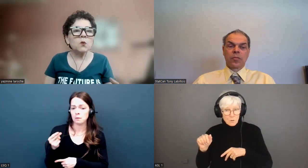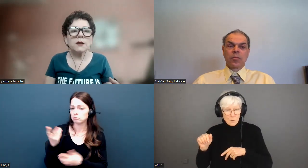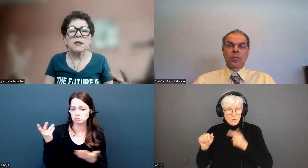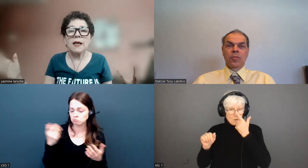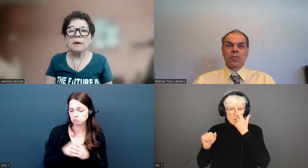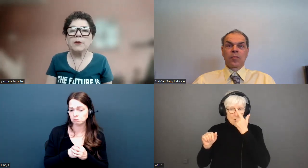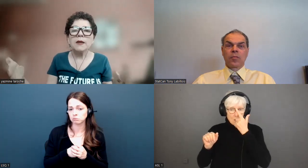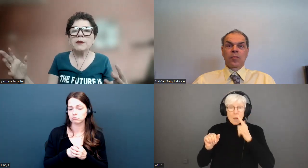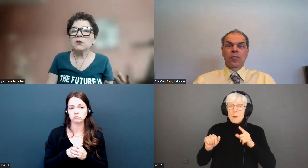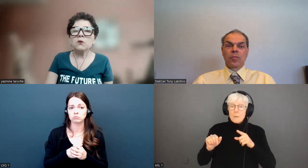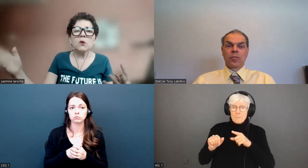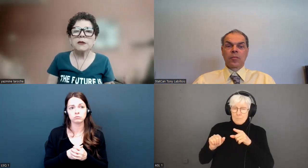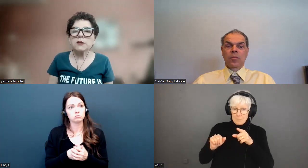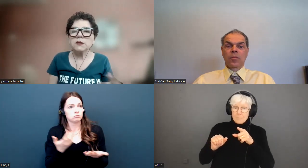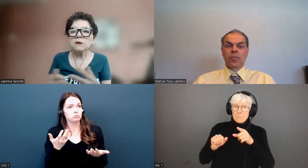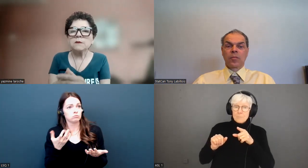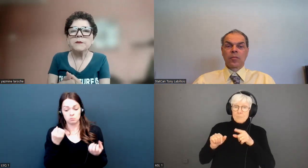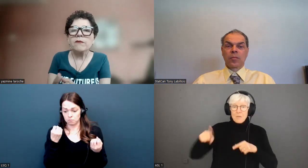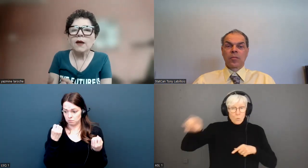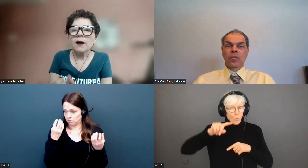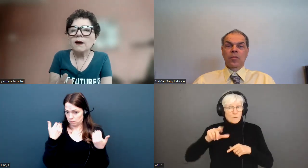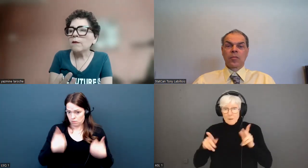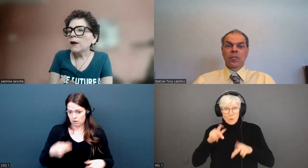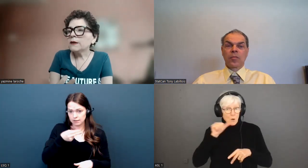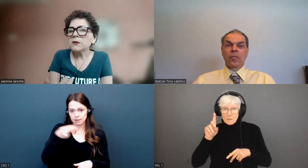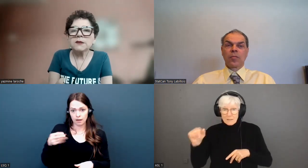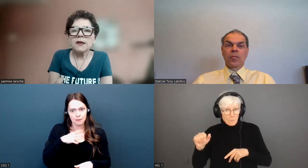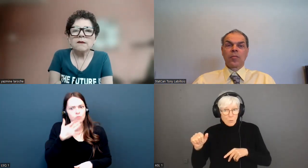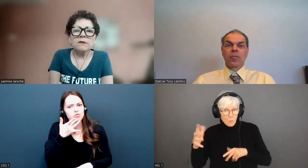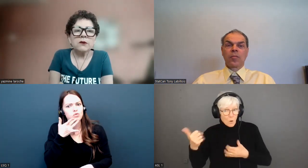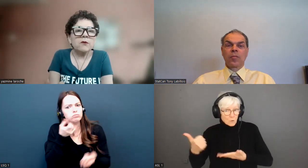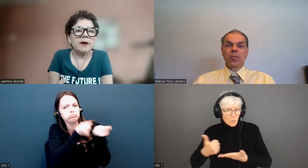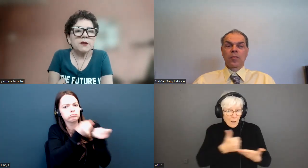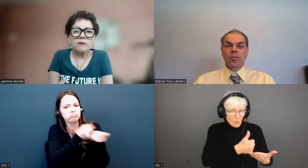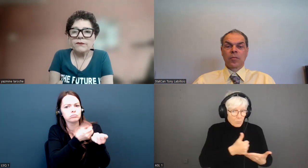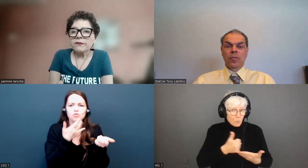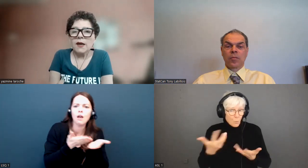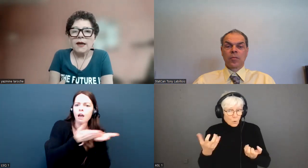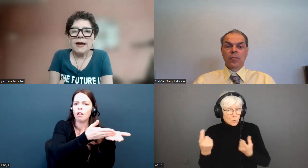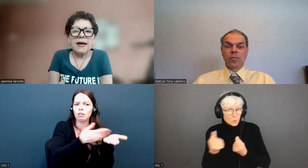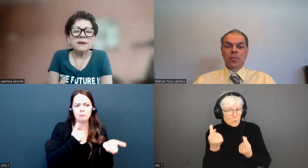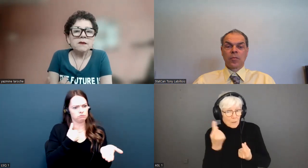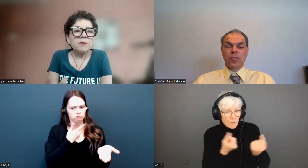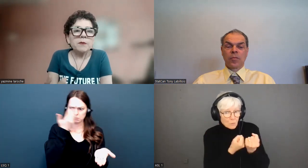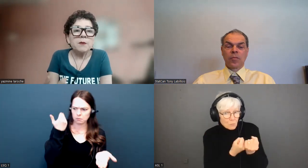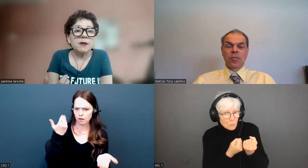you want to help you don't know what to do uh I just say look around you ask the people